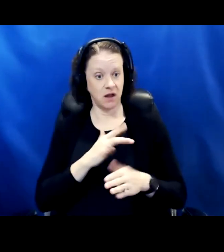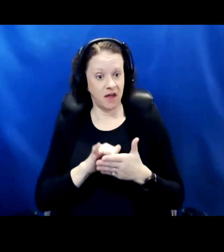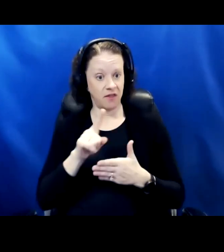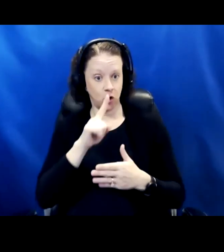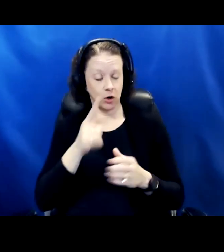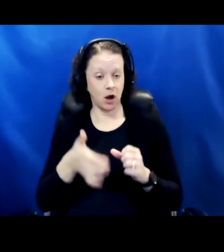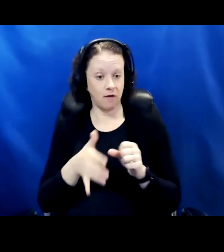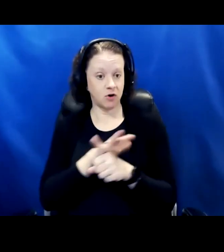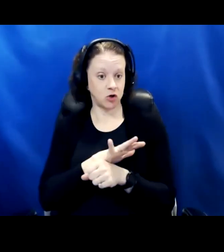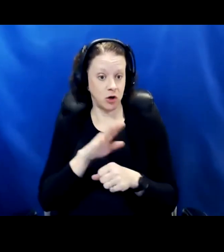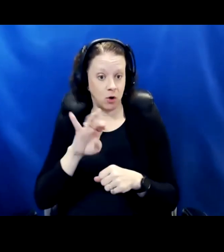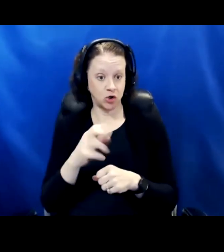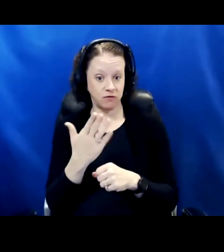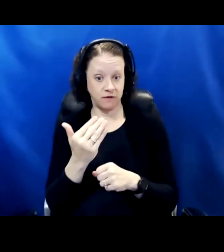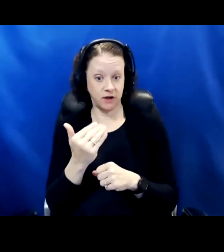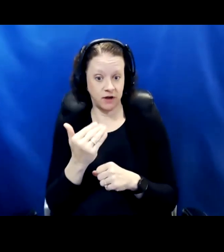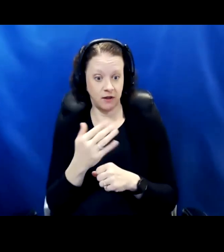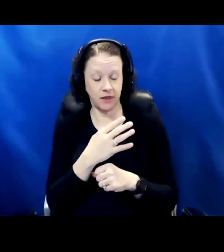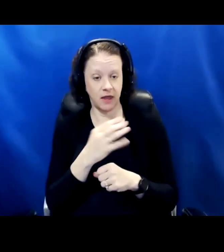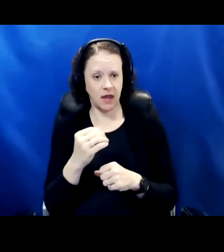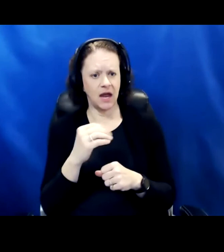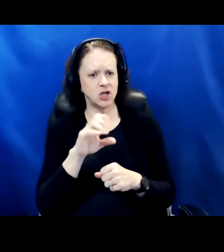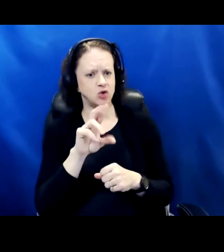[Susan] And following up to that, what about autoimmune conditions?